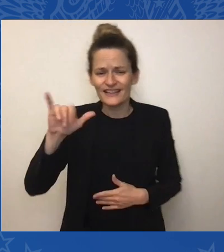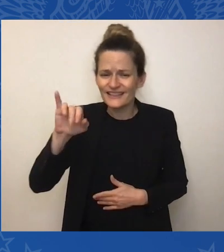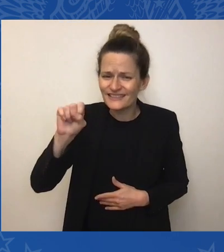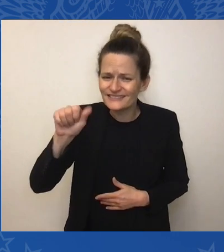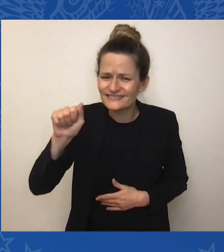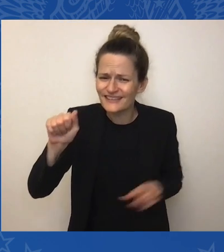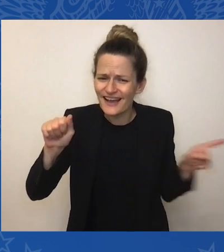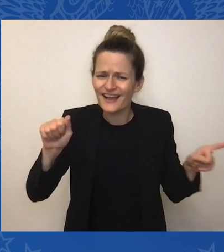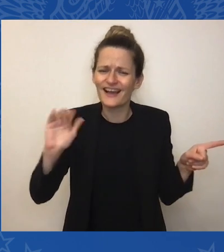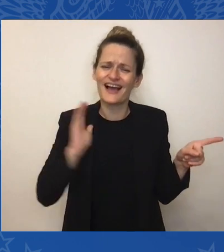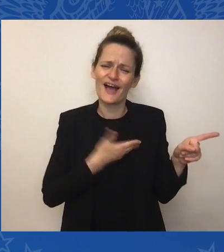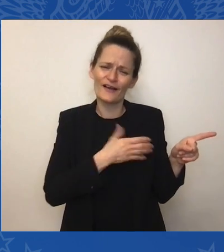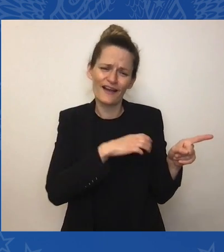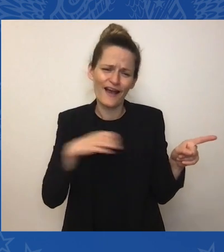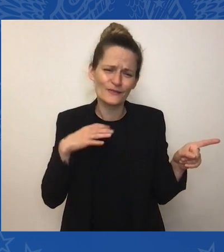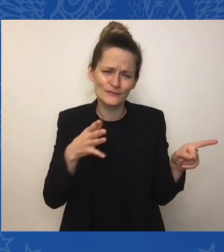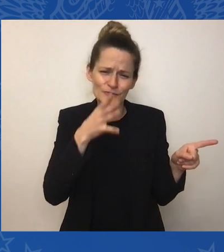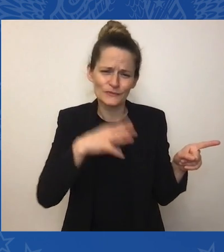And is really good. She's a great congresswoman.